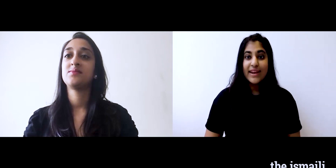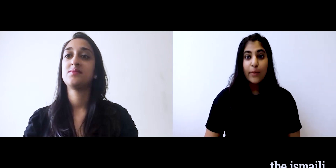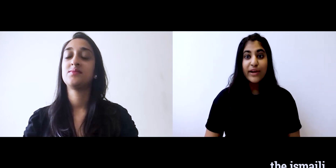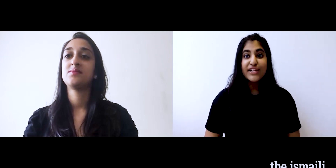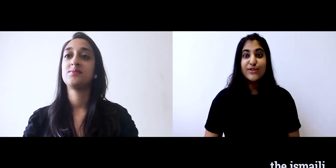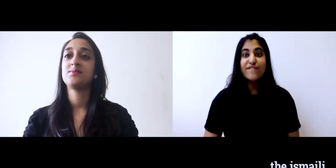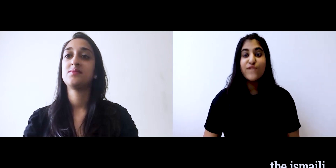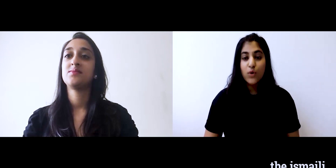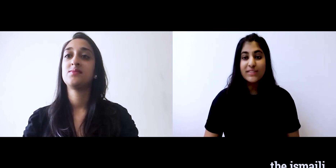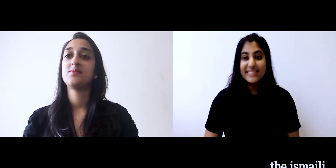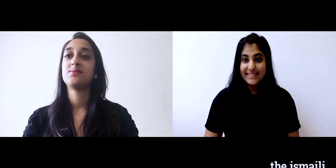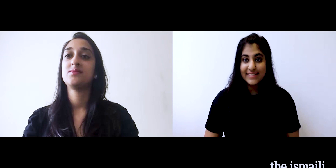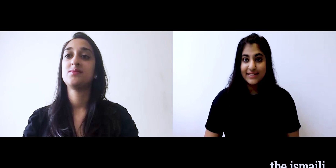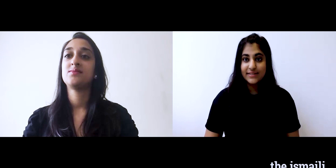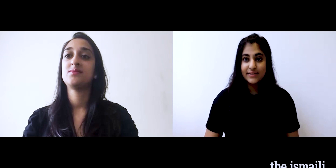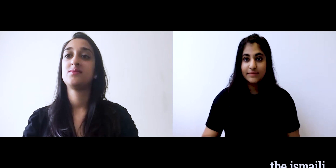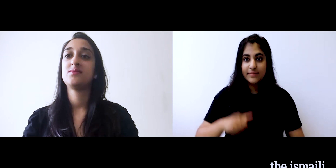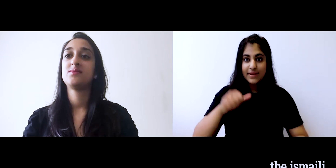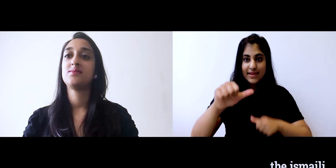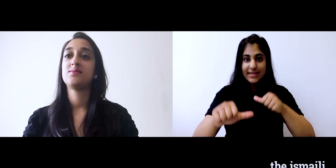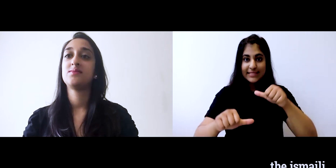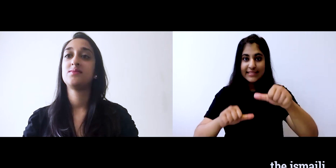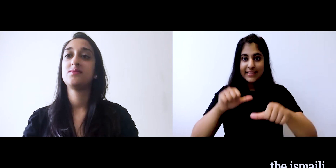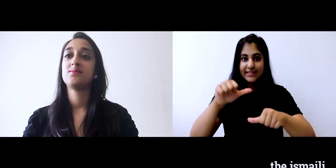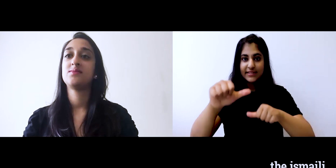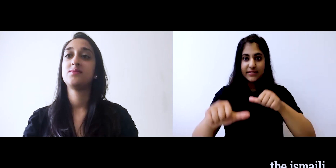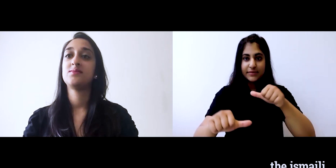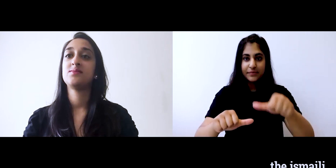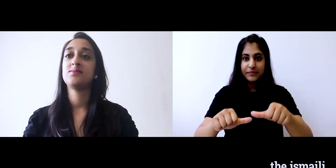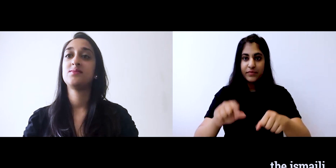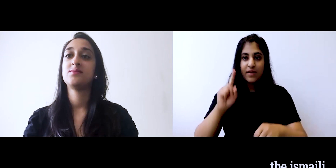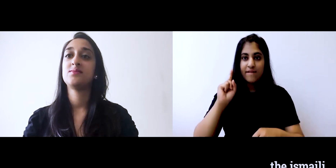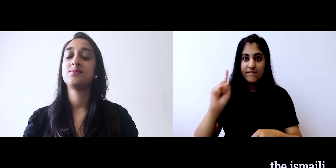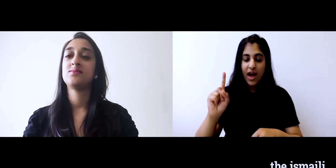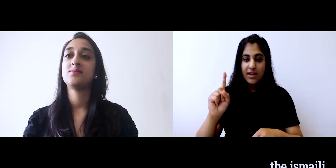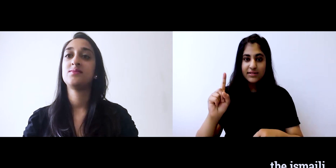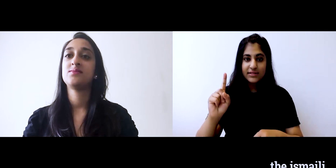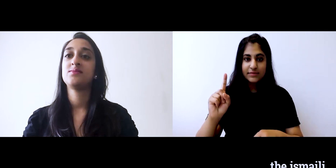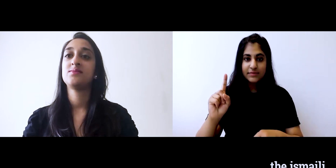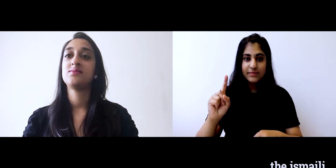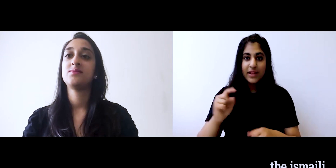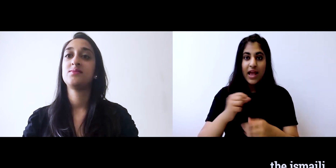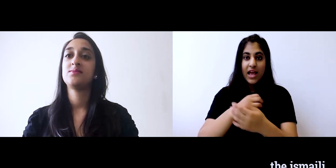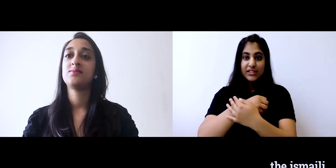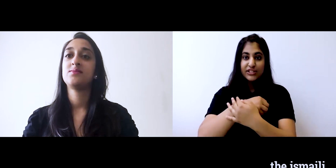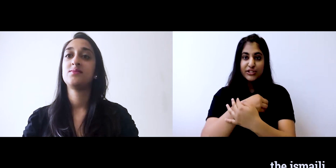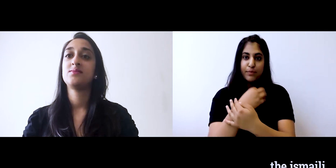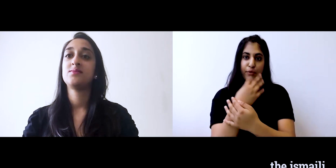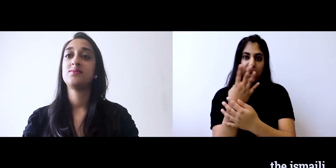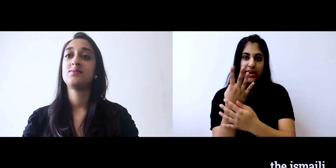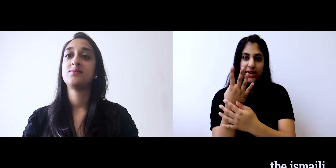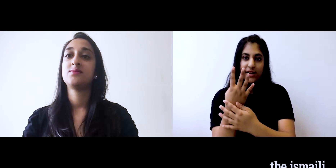Now we're going to do the four seasons. Seasons, first, spring